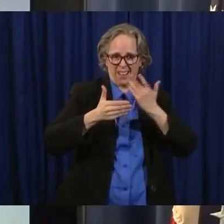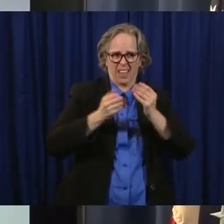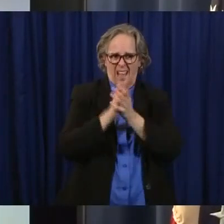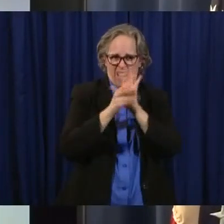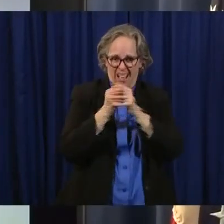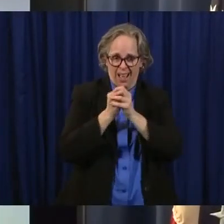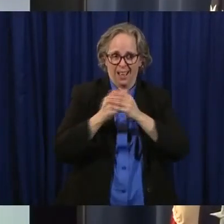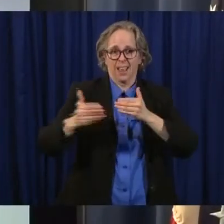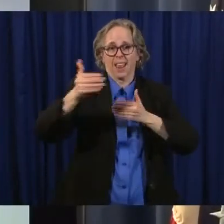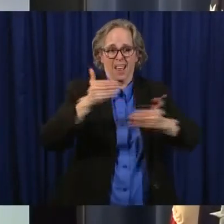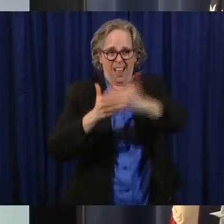TALKING ABOUT.